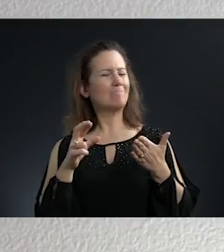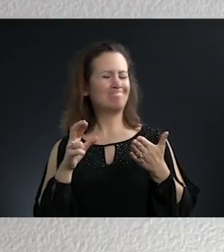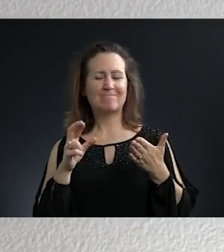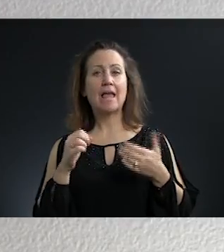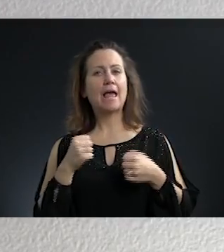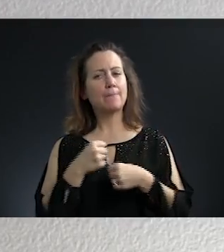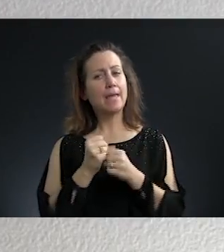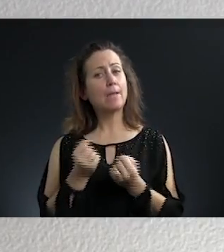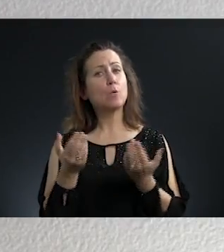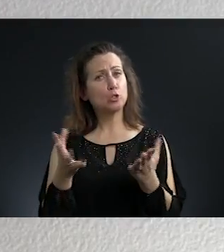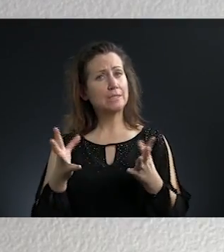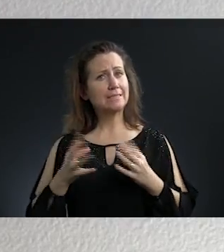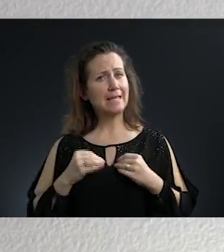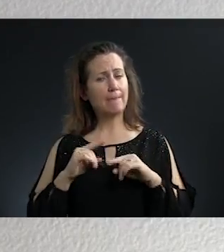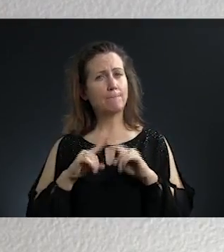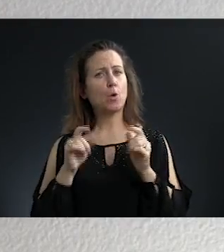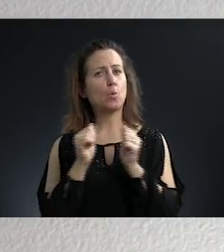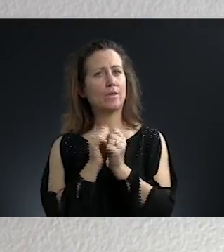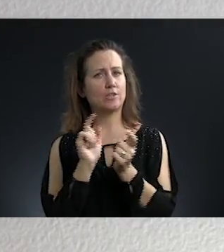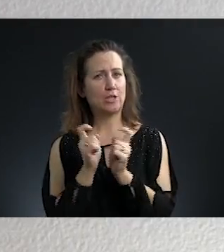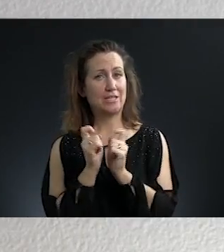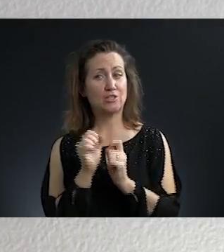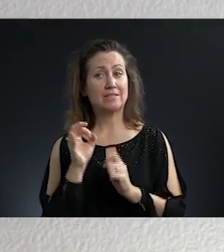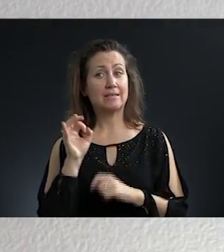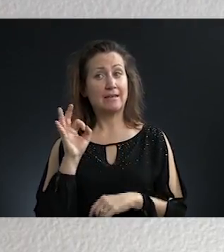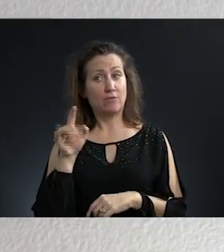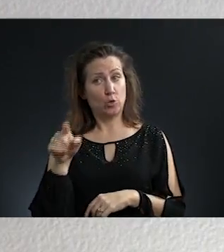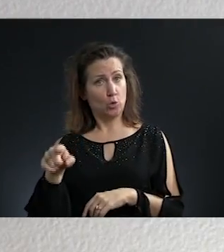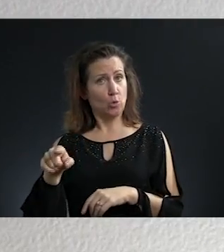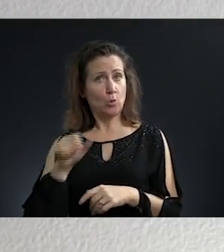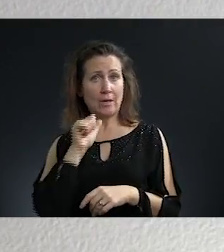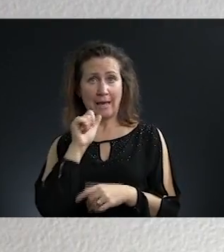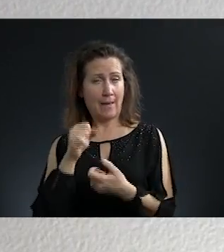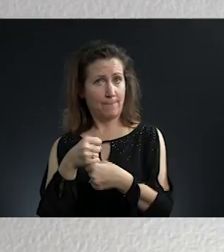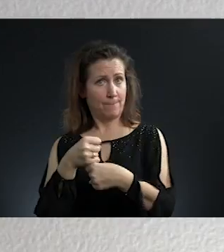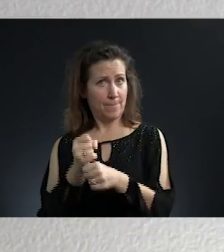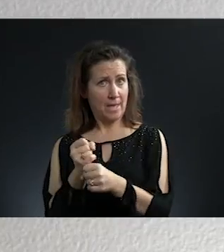You were not the person to make the original motion this is your opportunity to second the motion